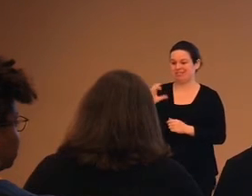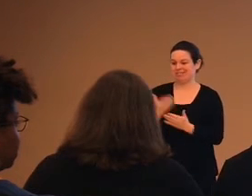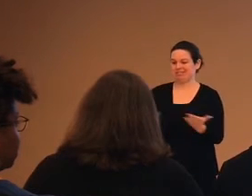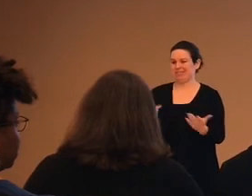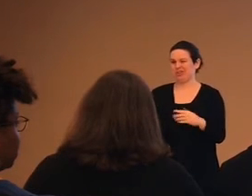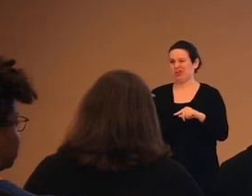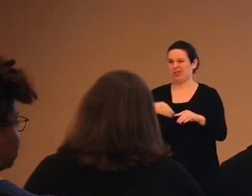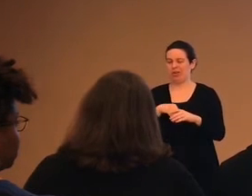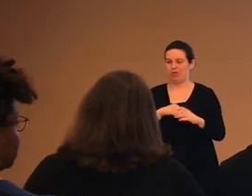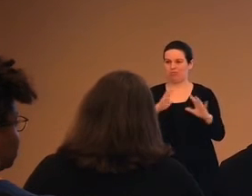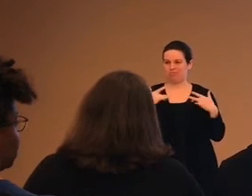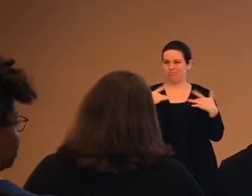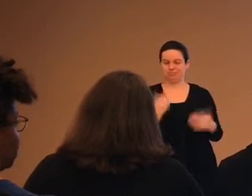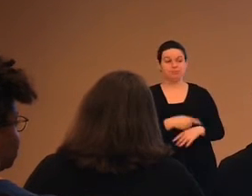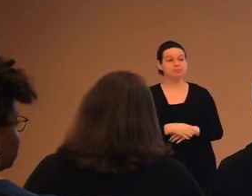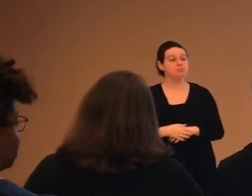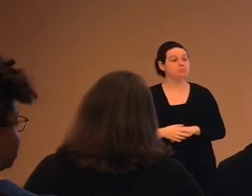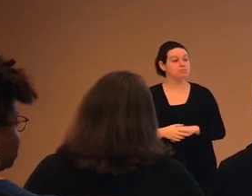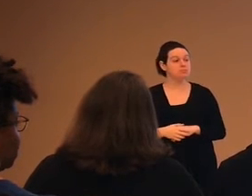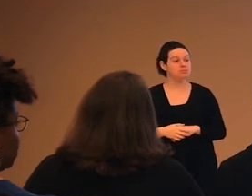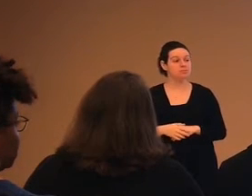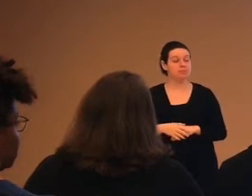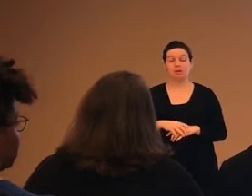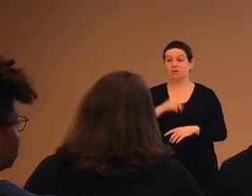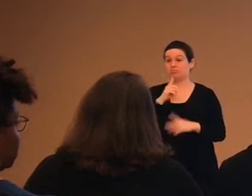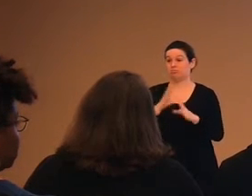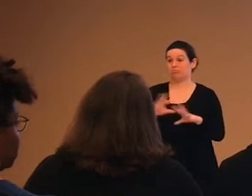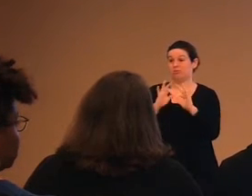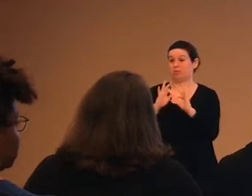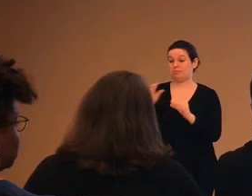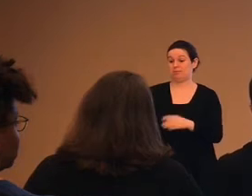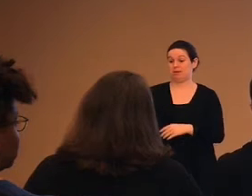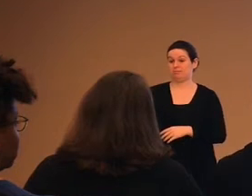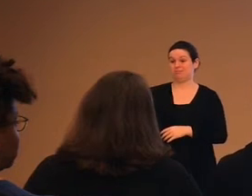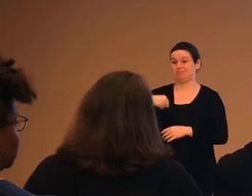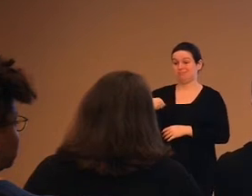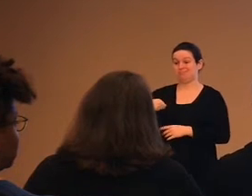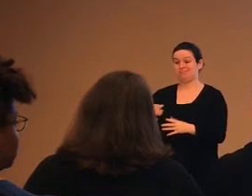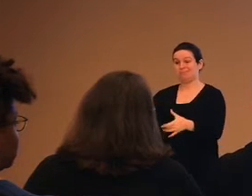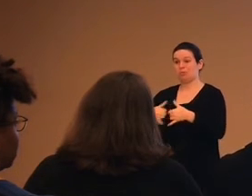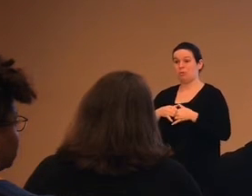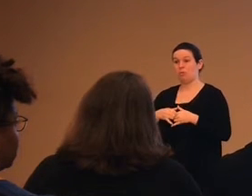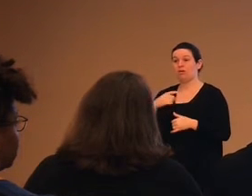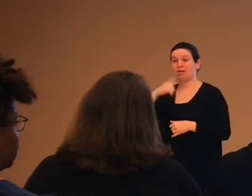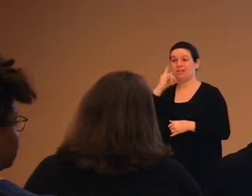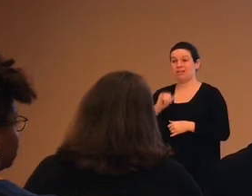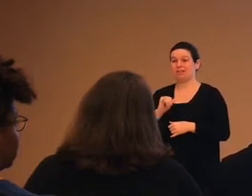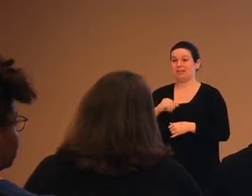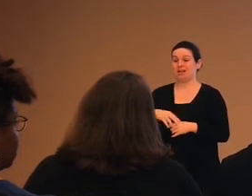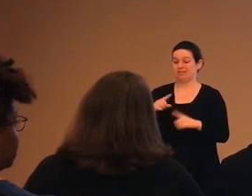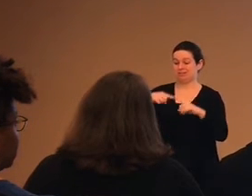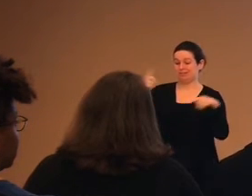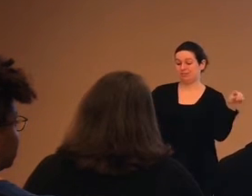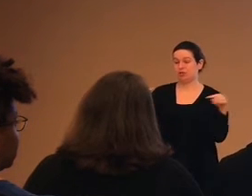These projects were a factor in the museum being awarded the American alliance museum's diversity equity